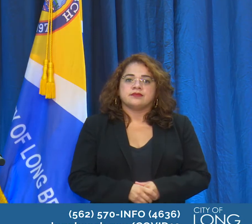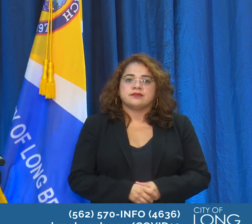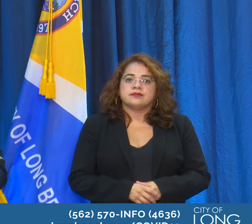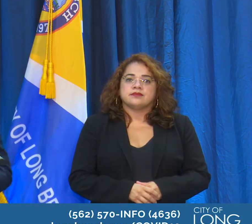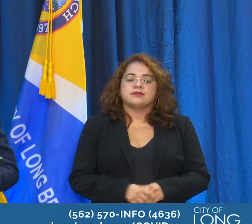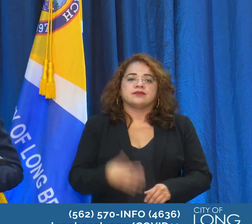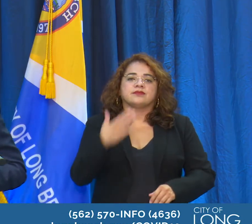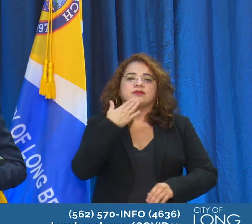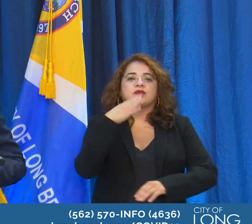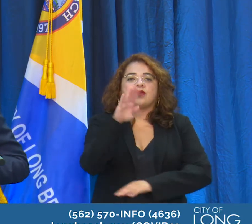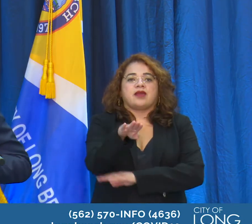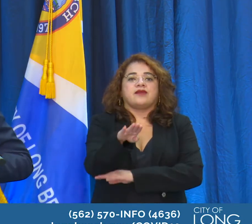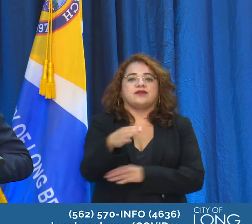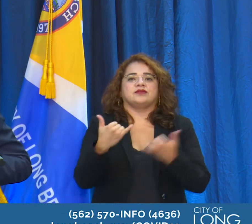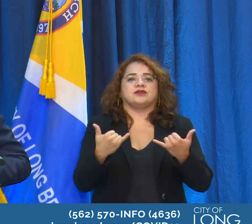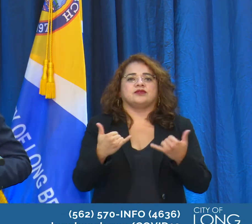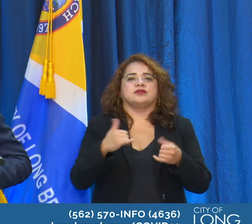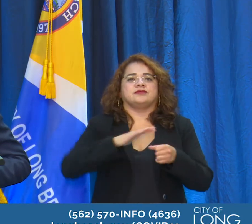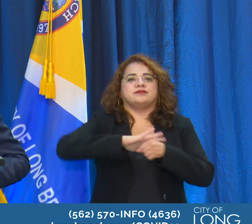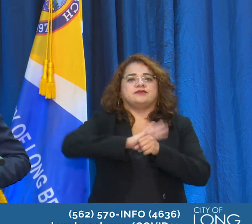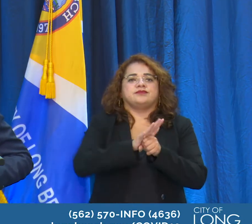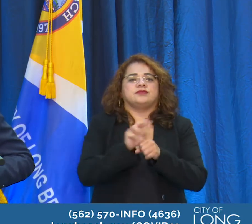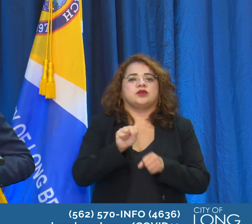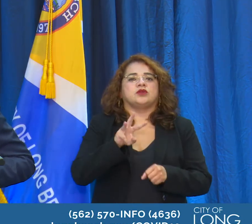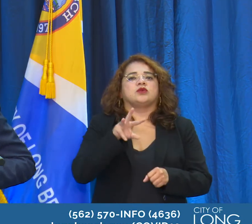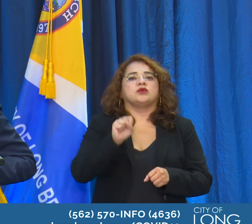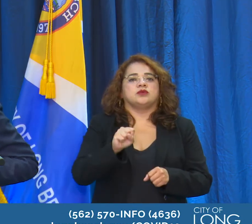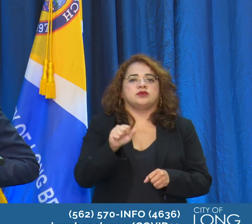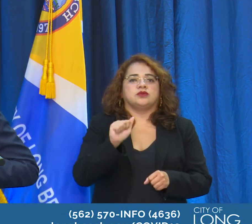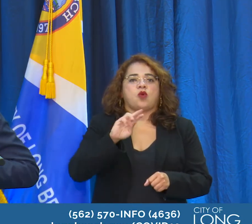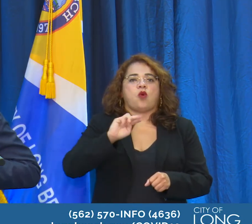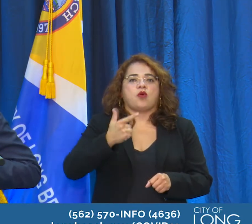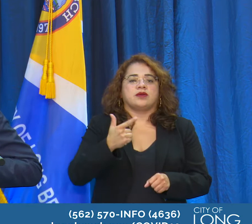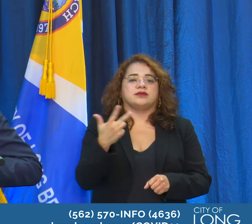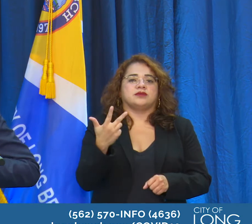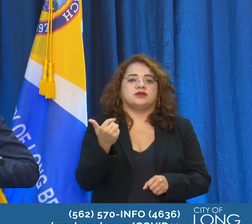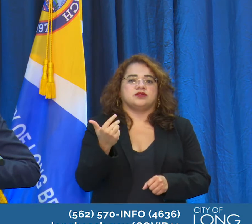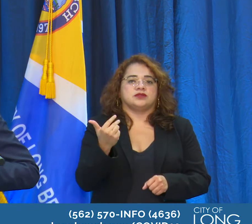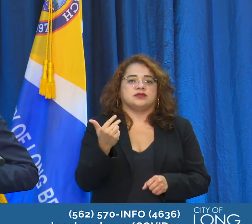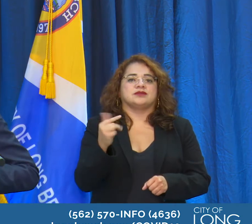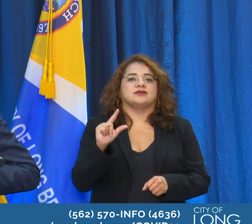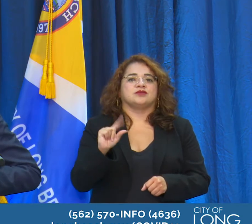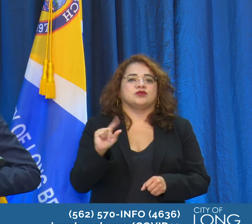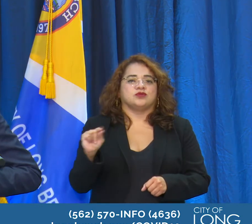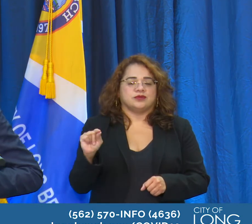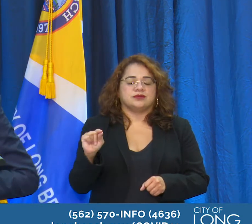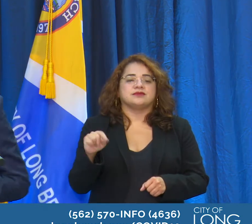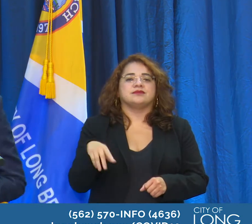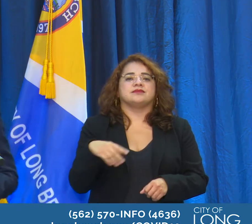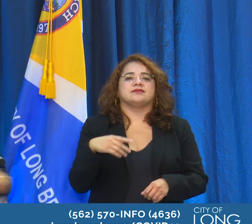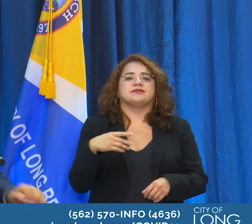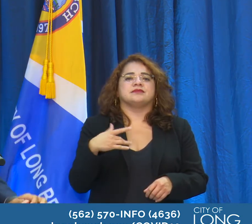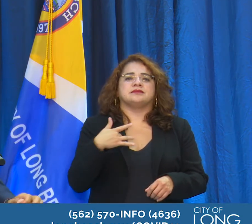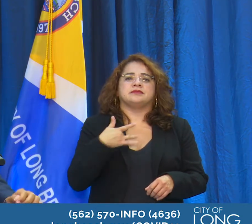Good afternoon everybody. Today is our briefing for August the 13th and like we always do, after the briefing